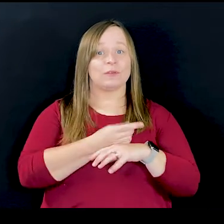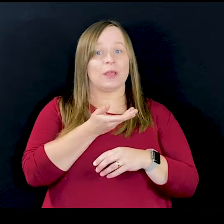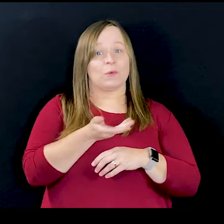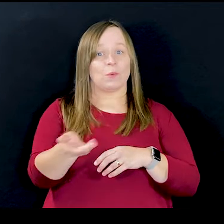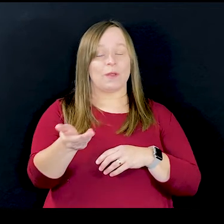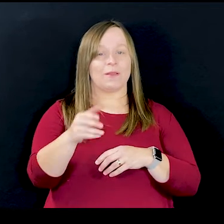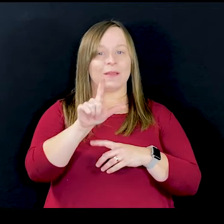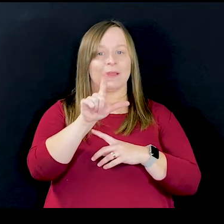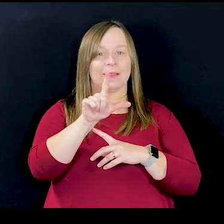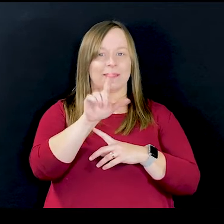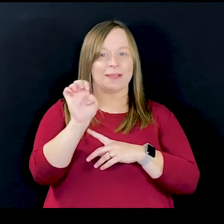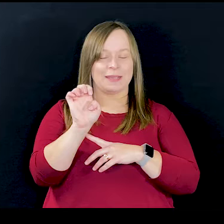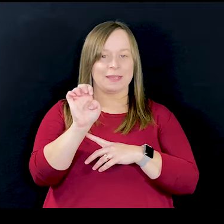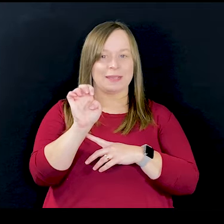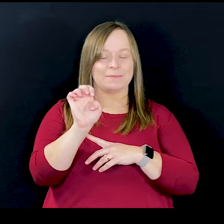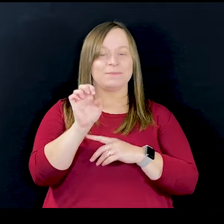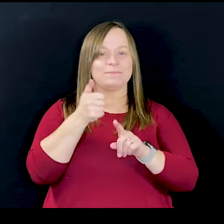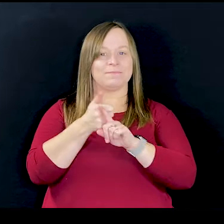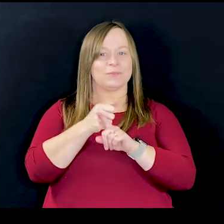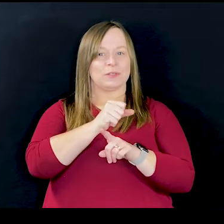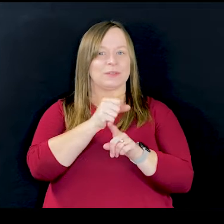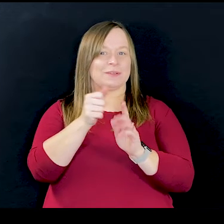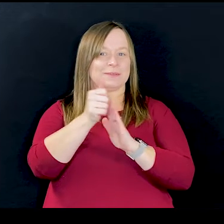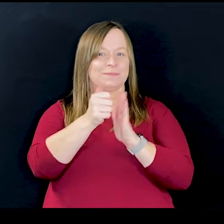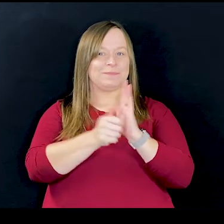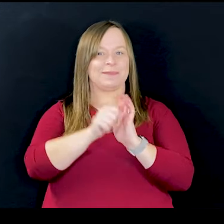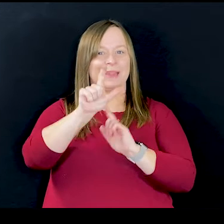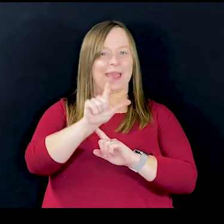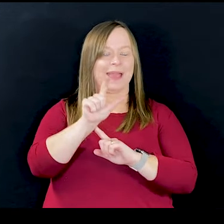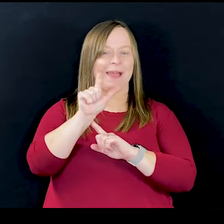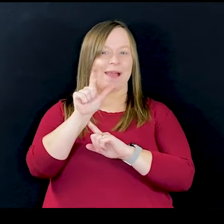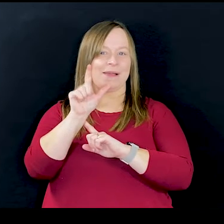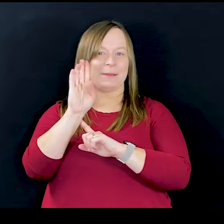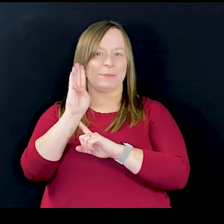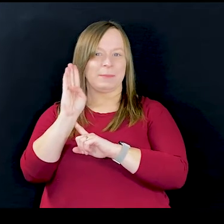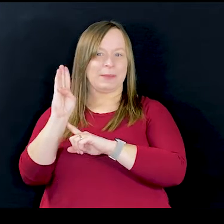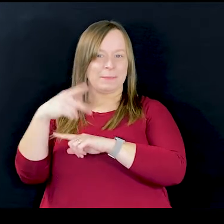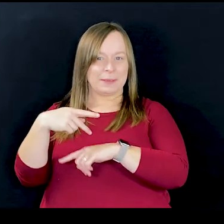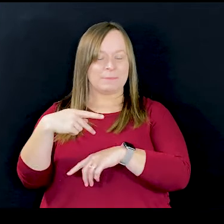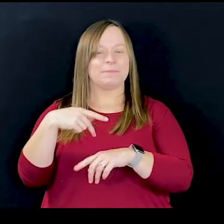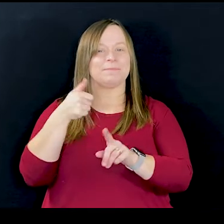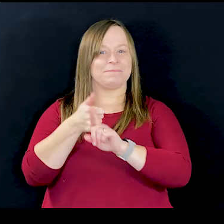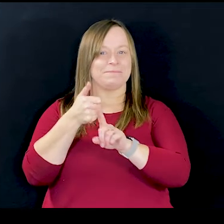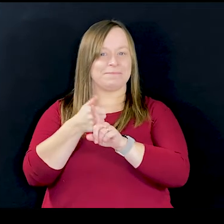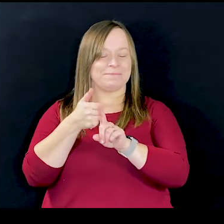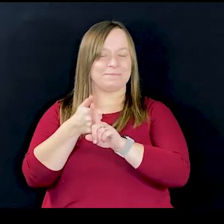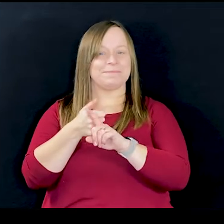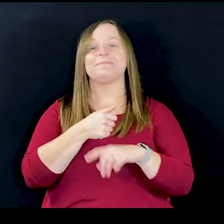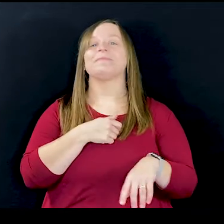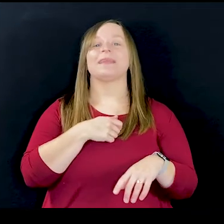Today, we welcome Lee Redeye, associate attorney at Lippes, Mathias, Wexler, Friedman LLP